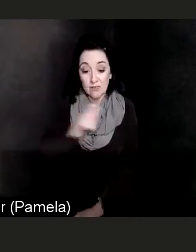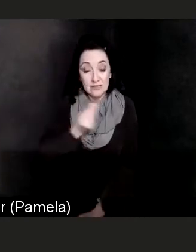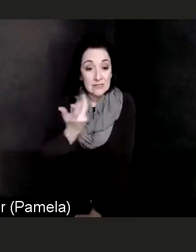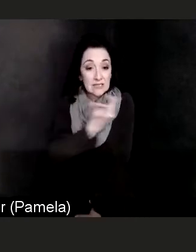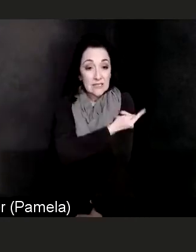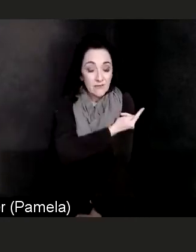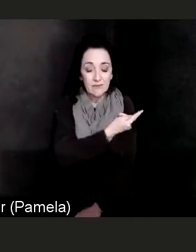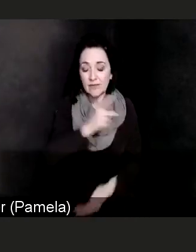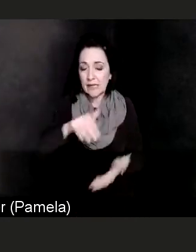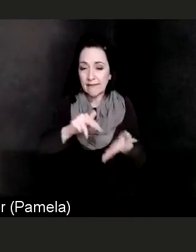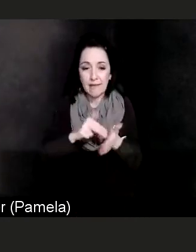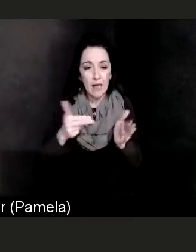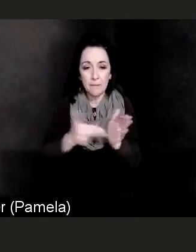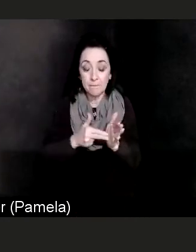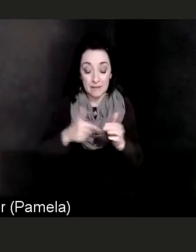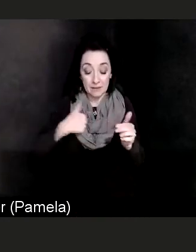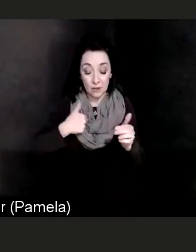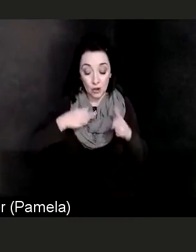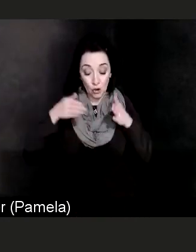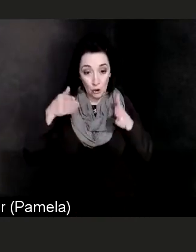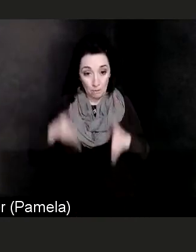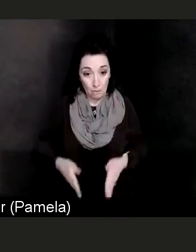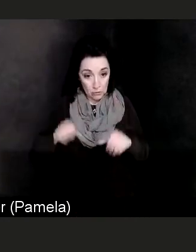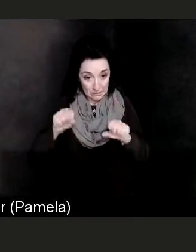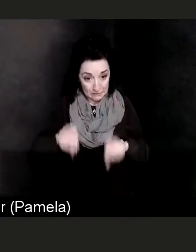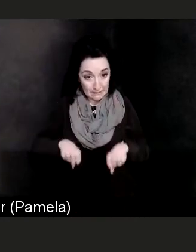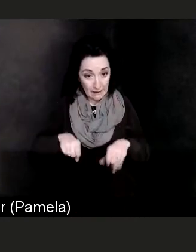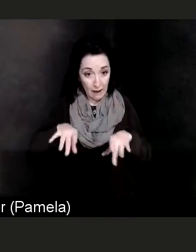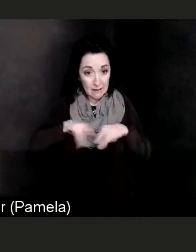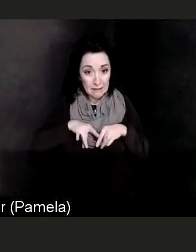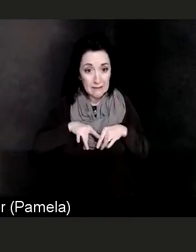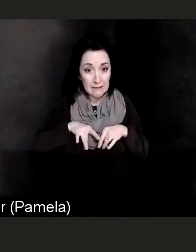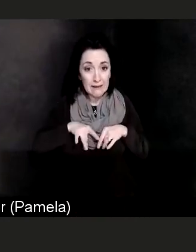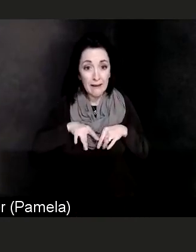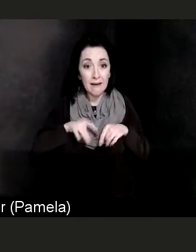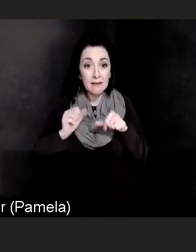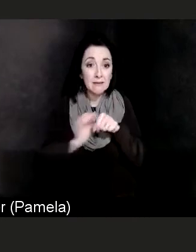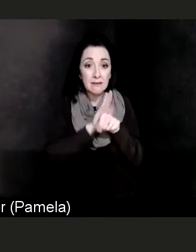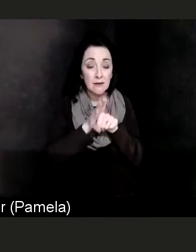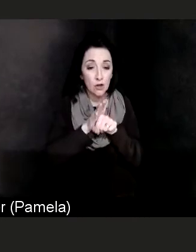with COVID-19 because of the vaccine. You can't get the vaccine